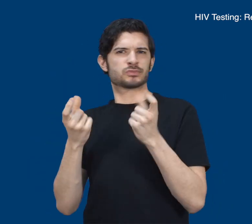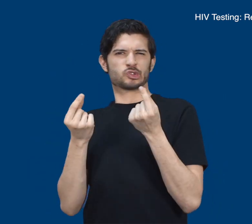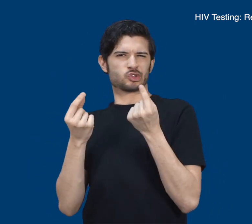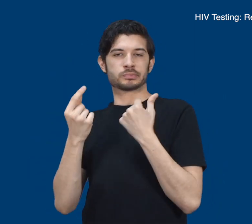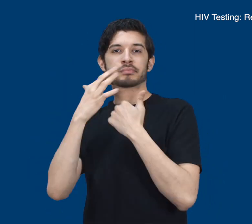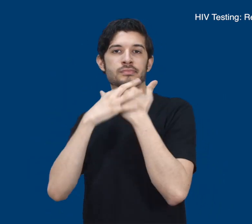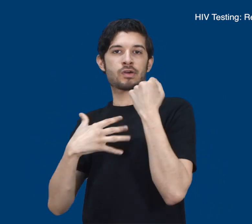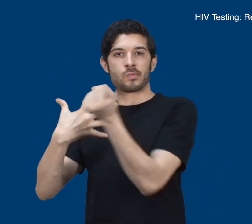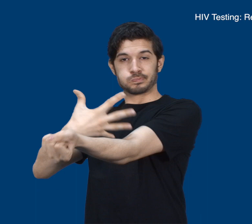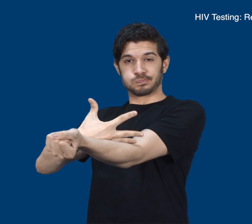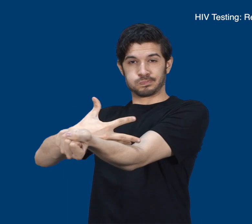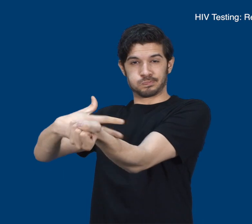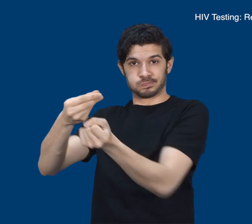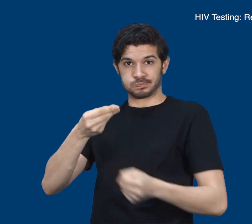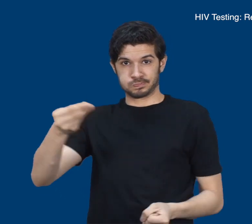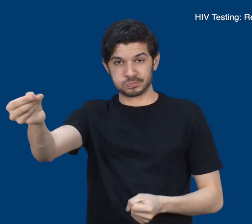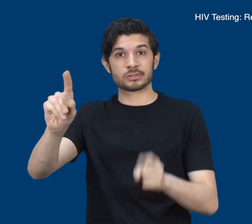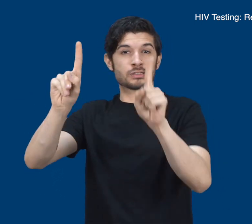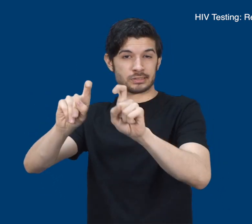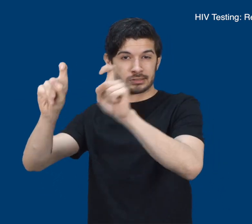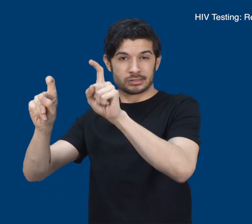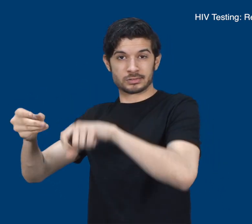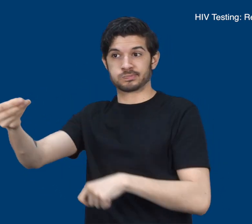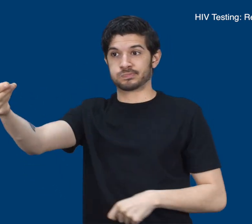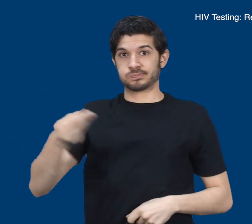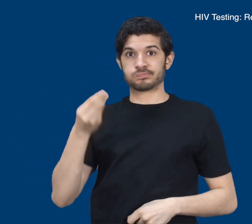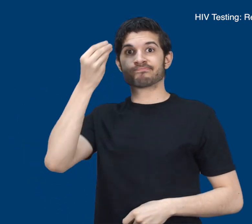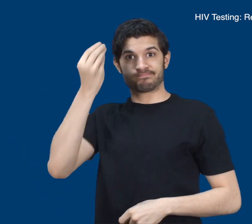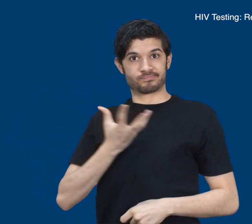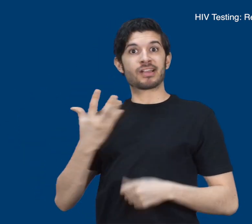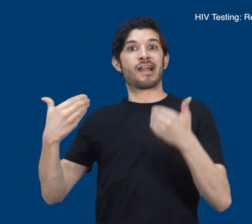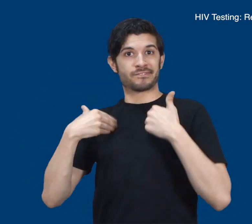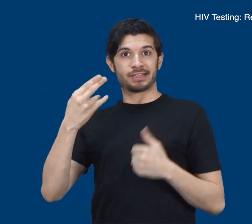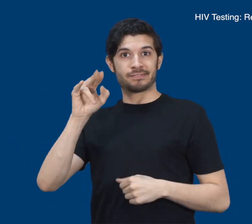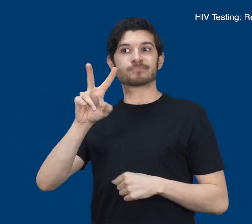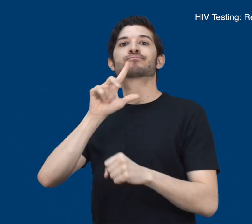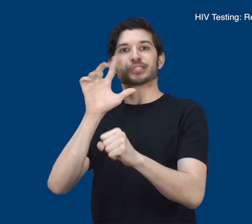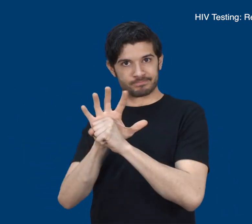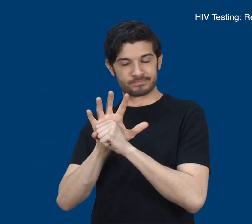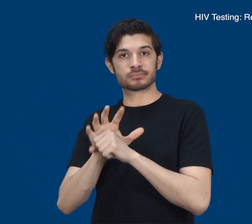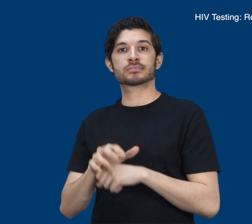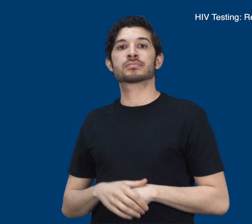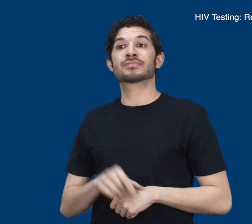Blood work will be taken from your arm during a confirmatory test and test results will confirm that you have HIV.